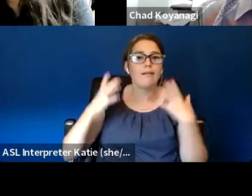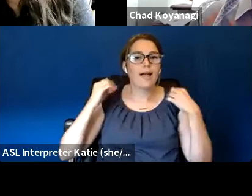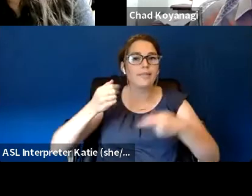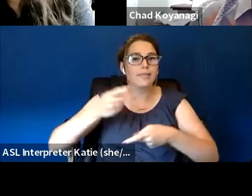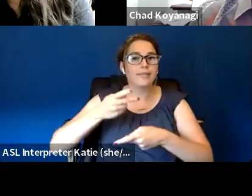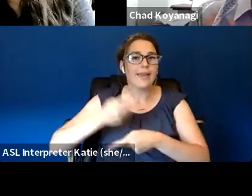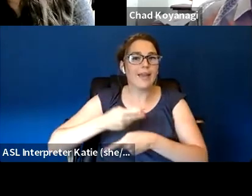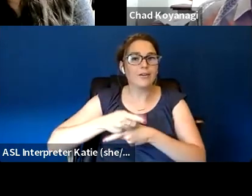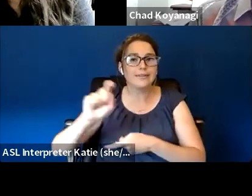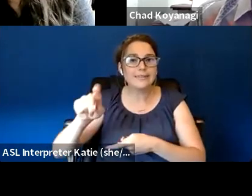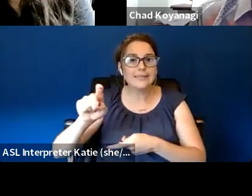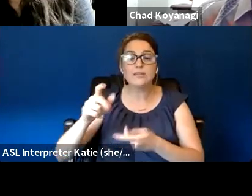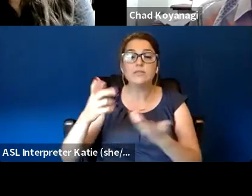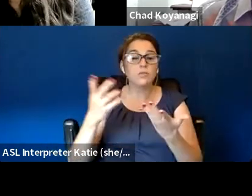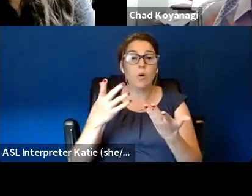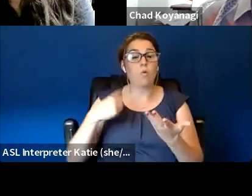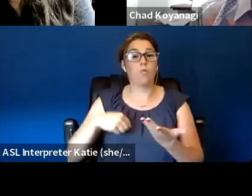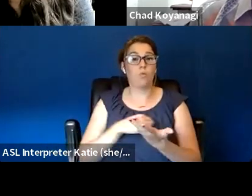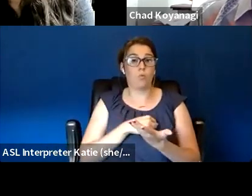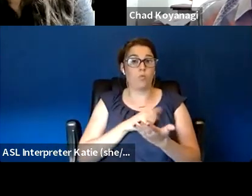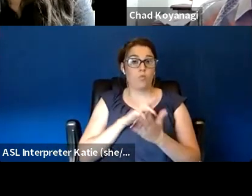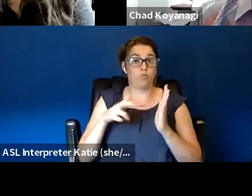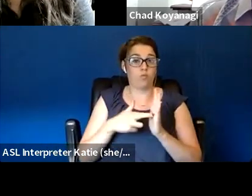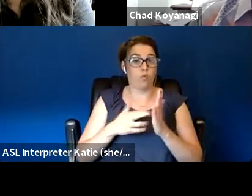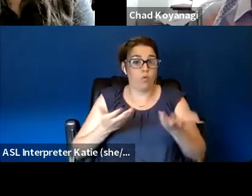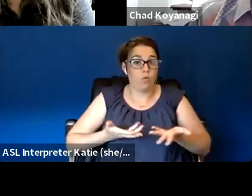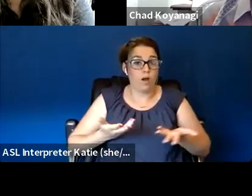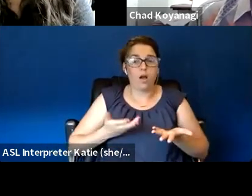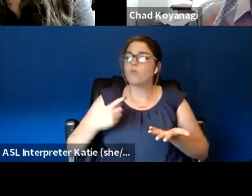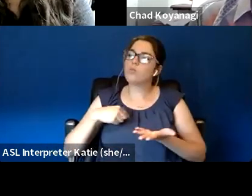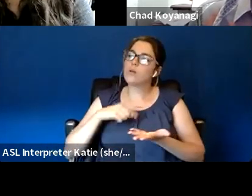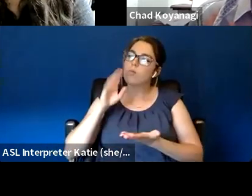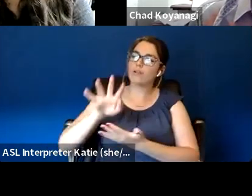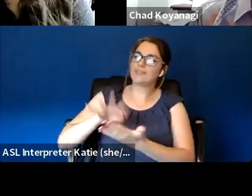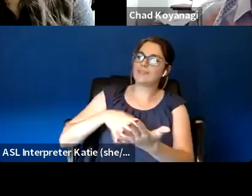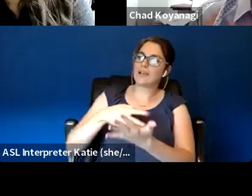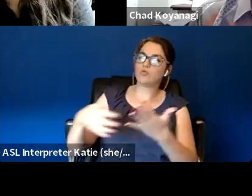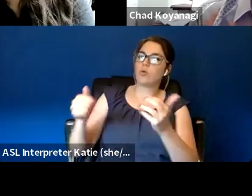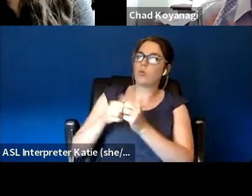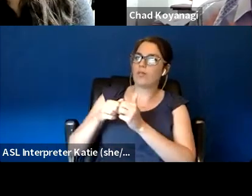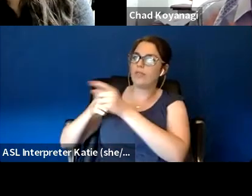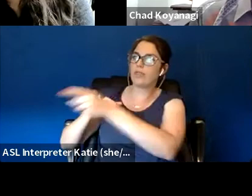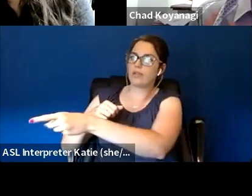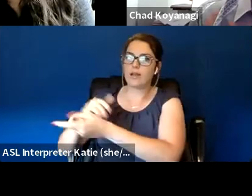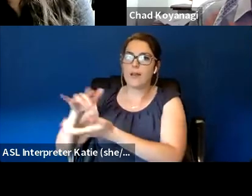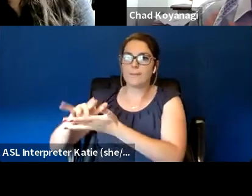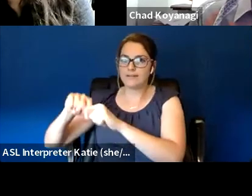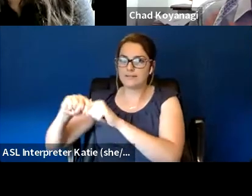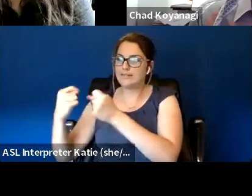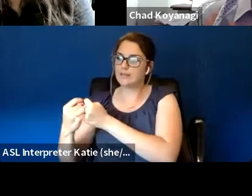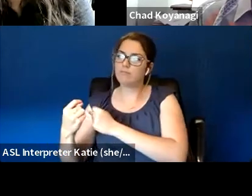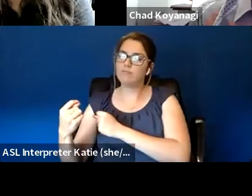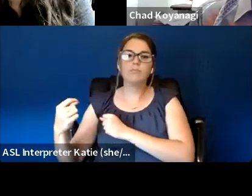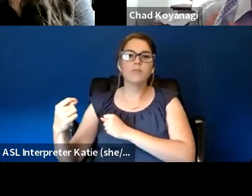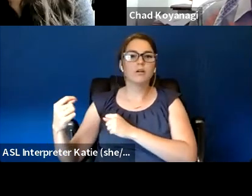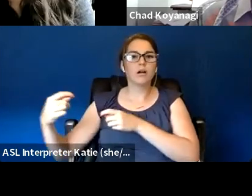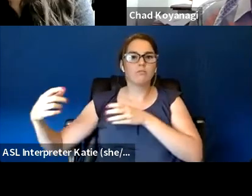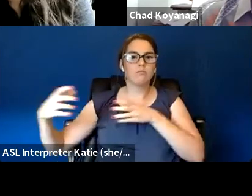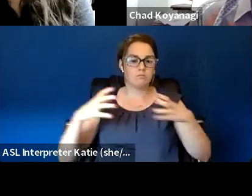with our street medicine team with them on the streets in their encampments and where they live.